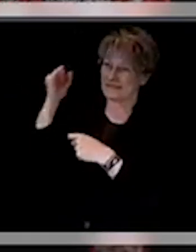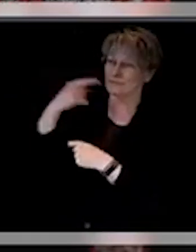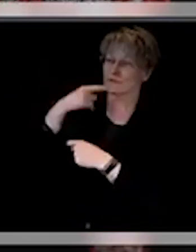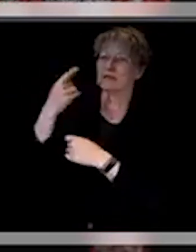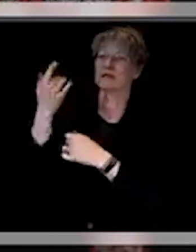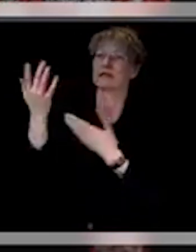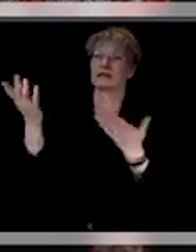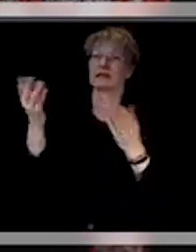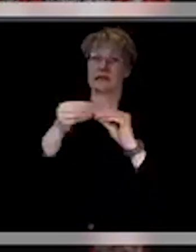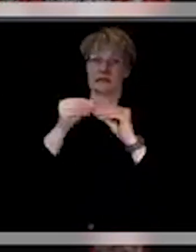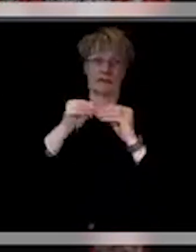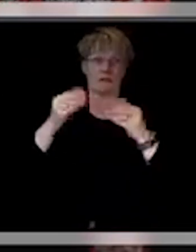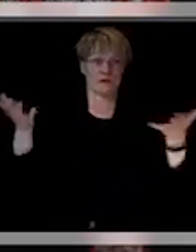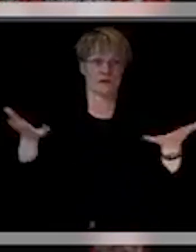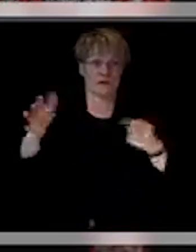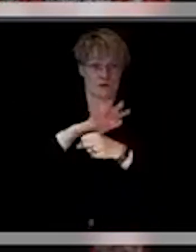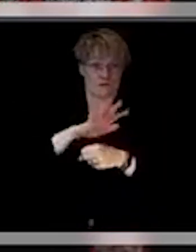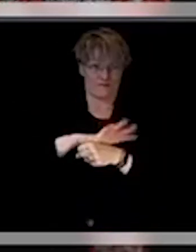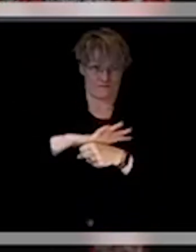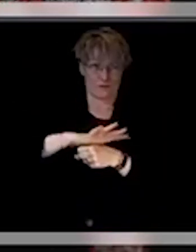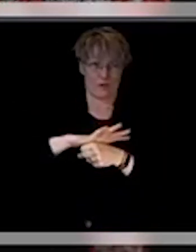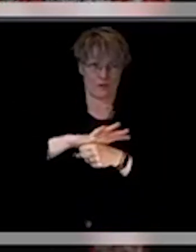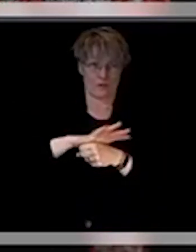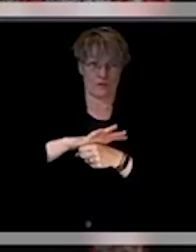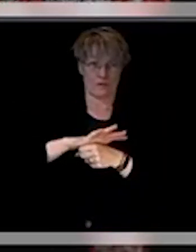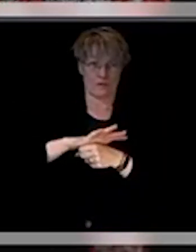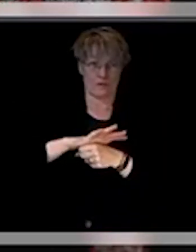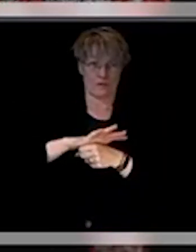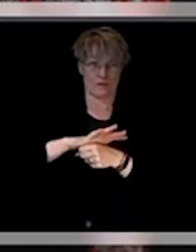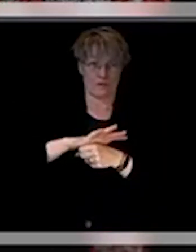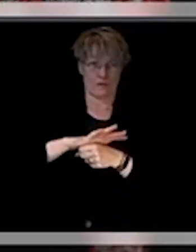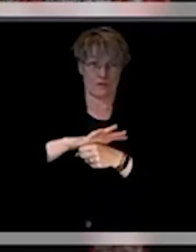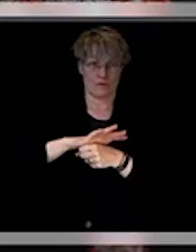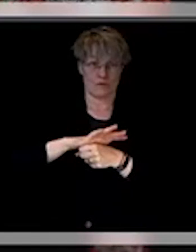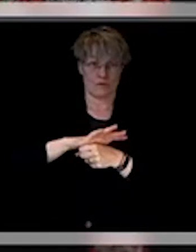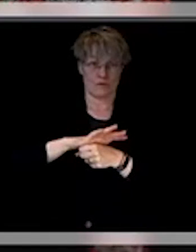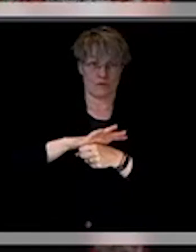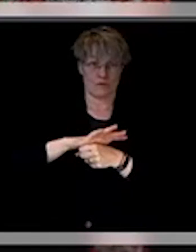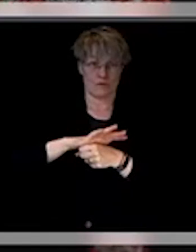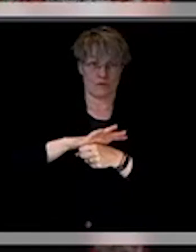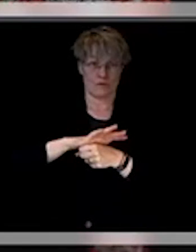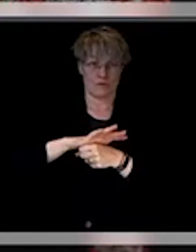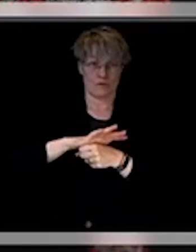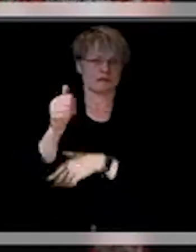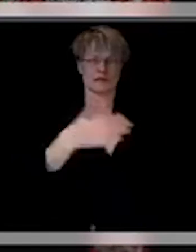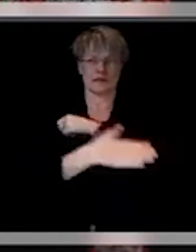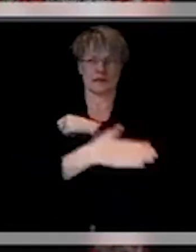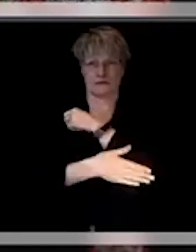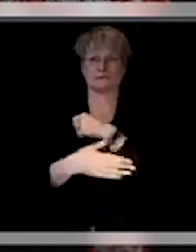how we count numbers, is people who live here in Shasta County.